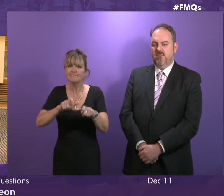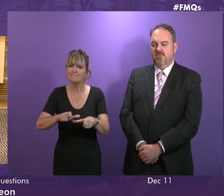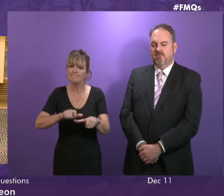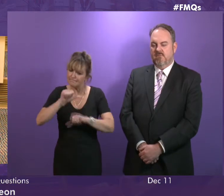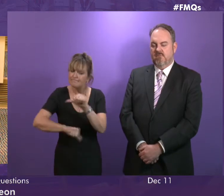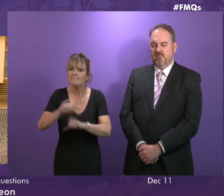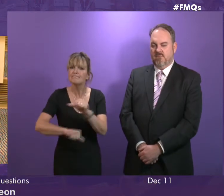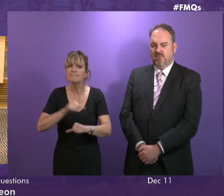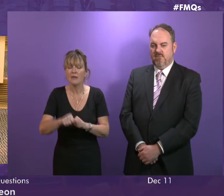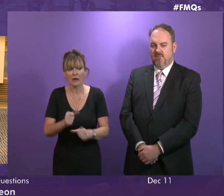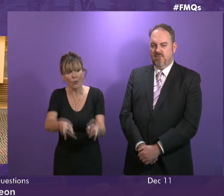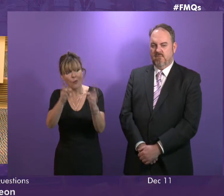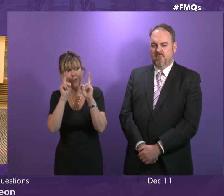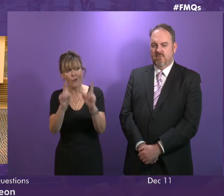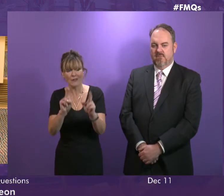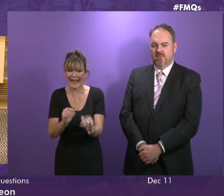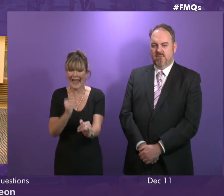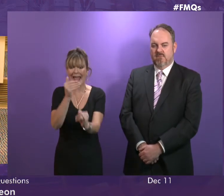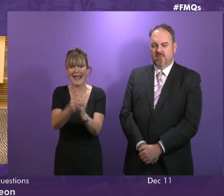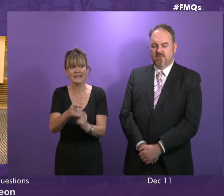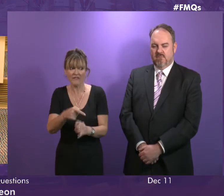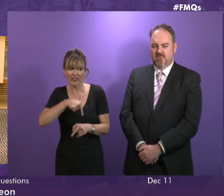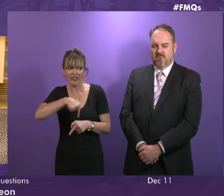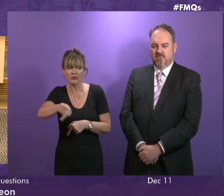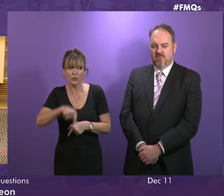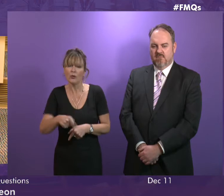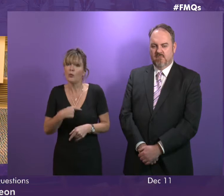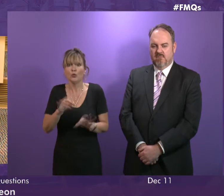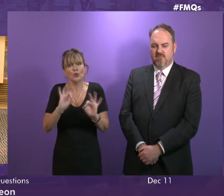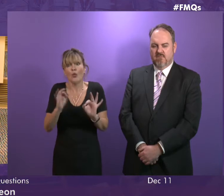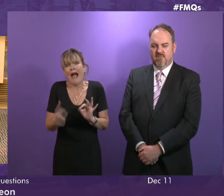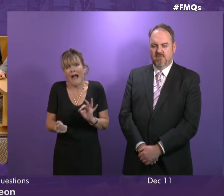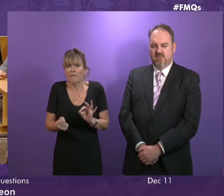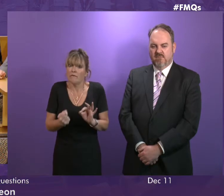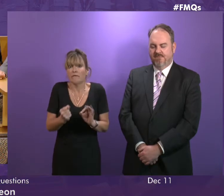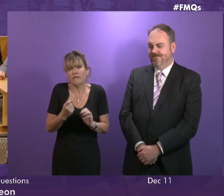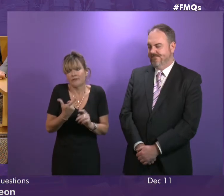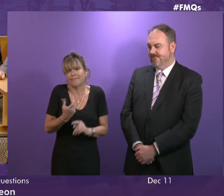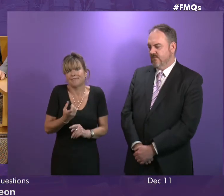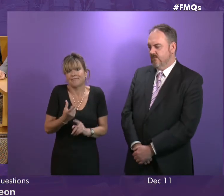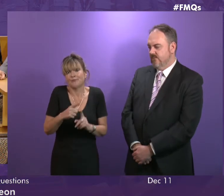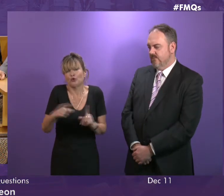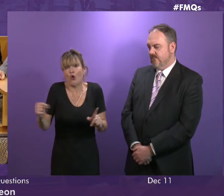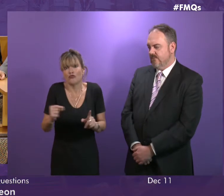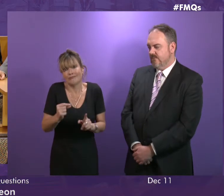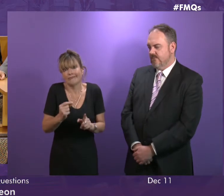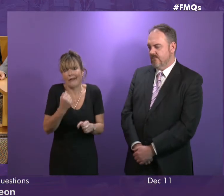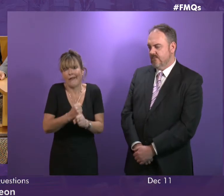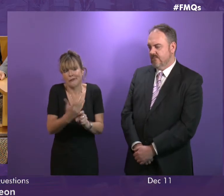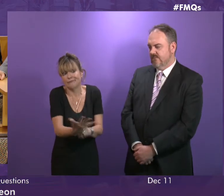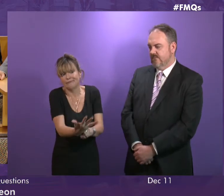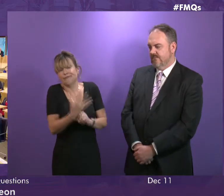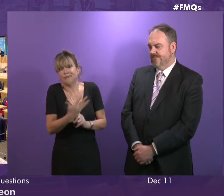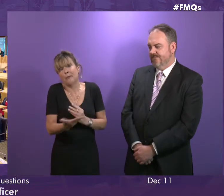that, come the end of this week, we will not have a Conservative Government imposing yet more austerity on the Scottish budget.